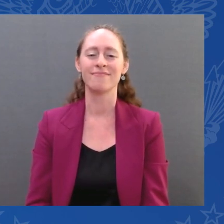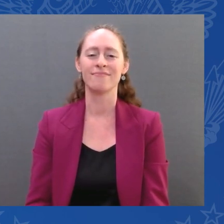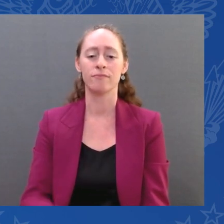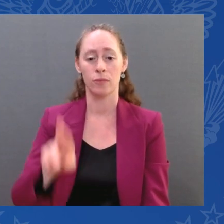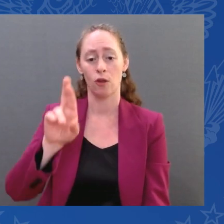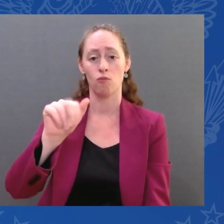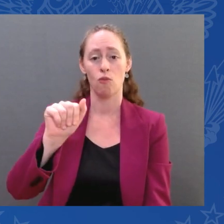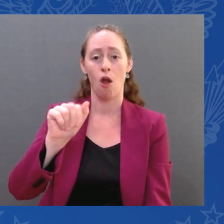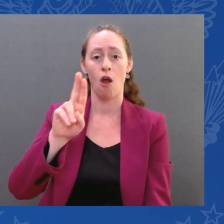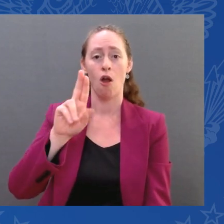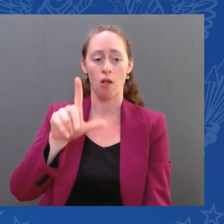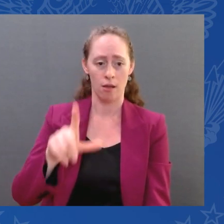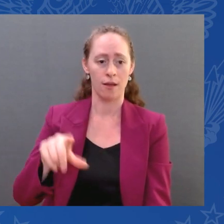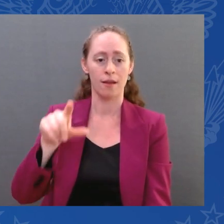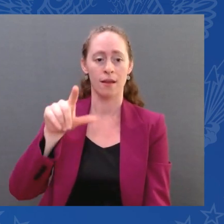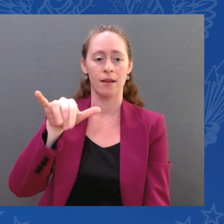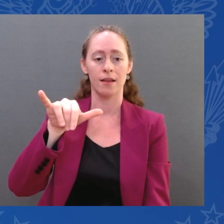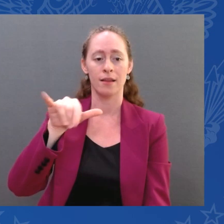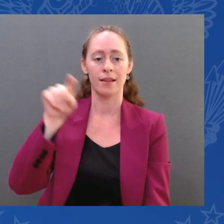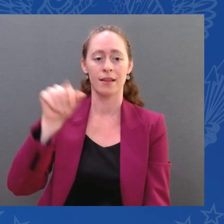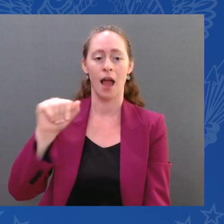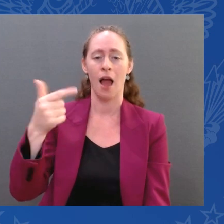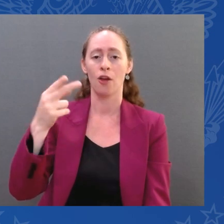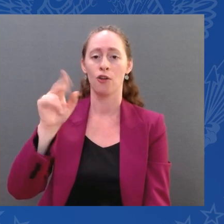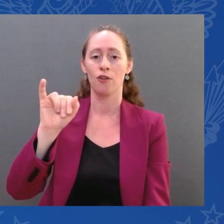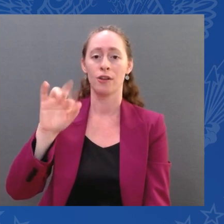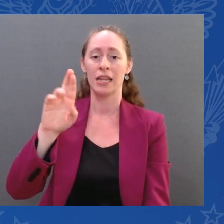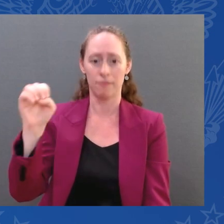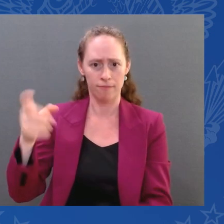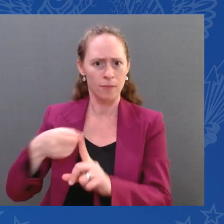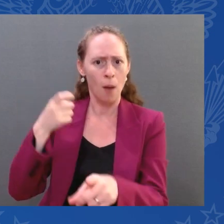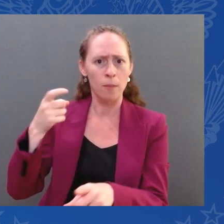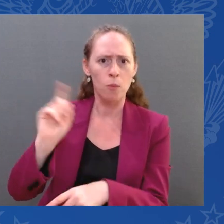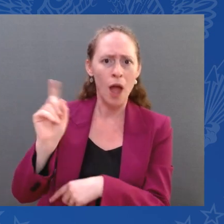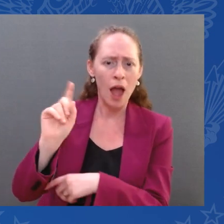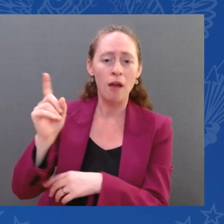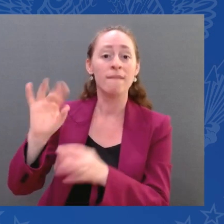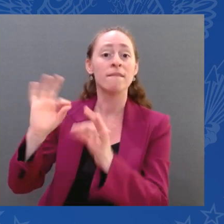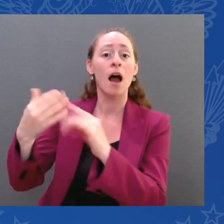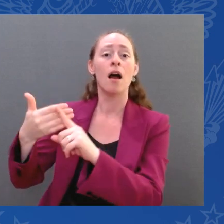Raul all dreamed of the American dream from San Juan, Texas, in the lower Rio Grande Valley.